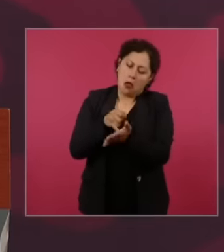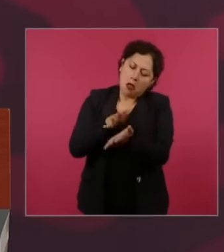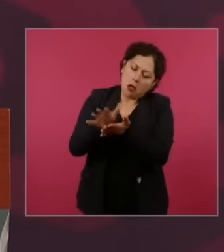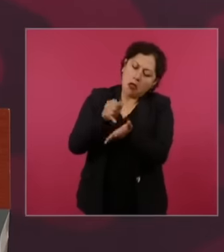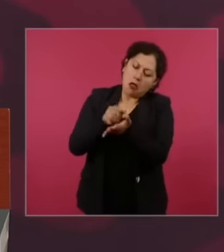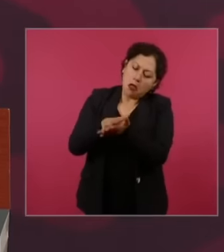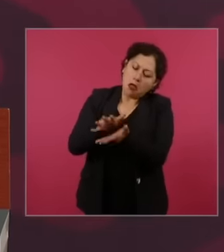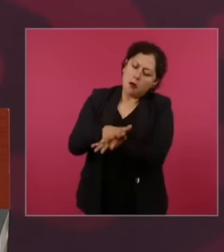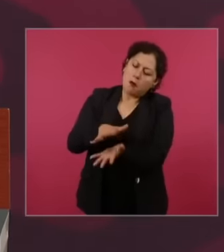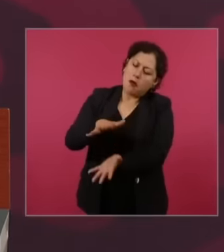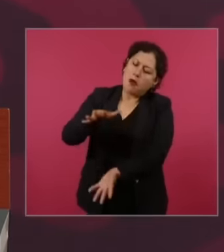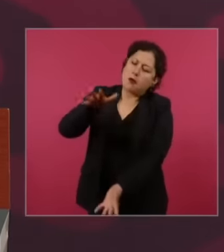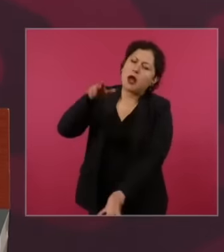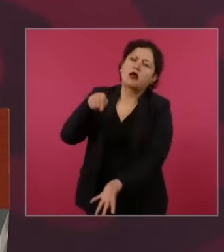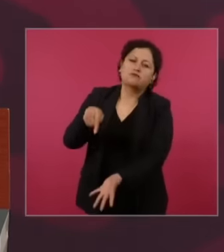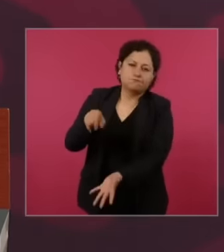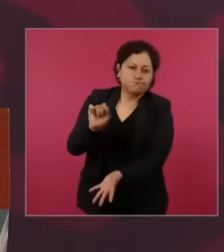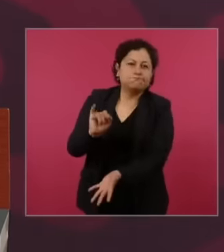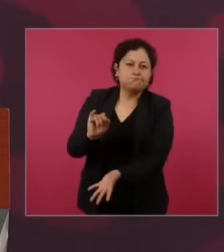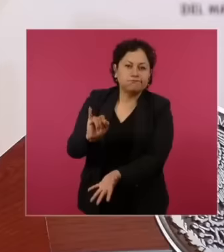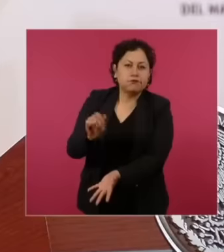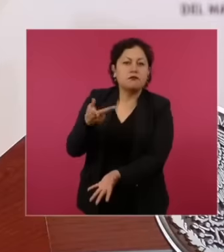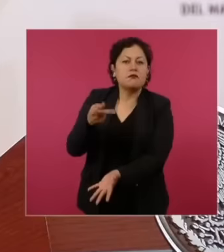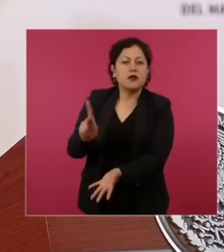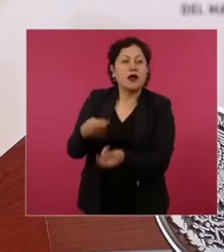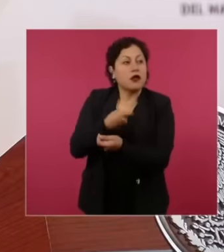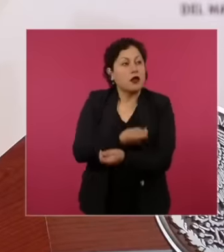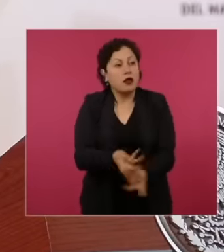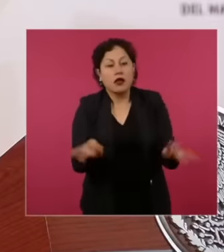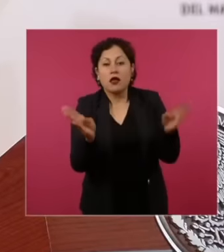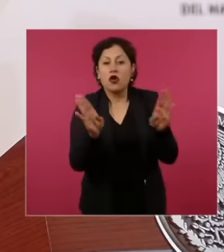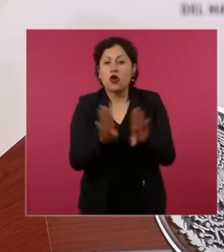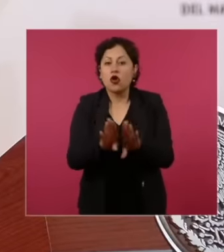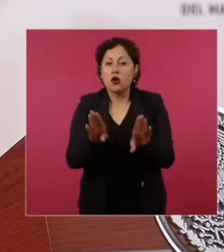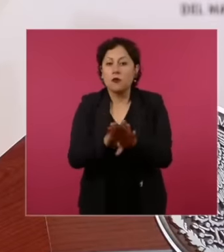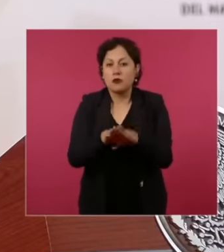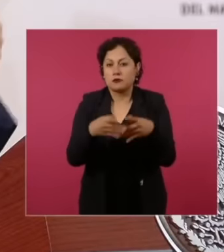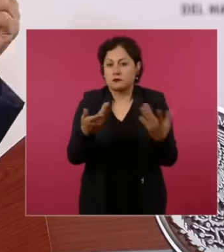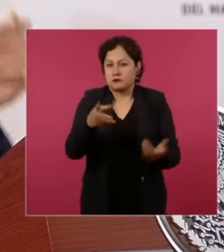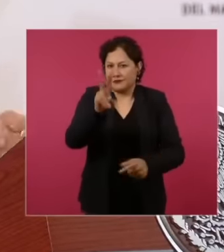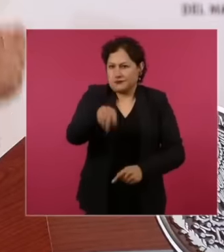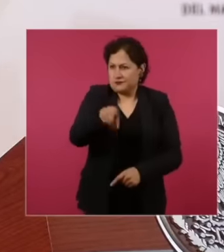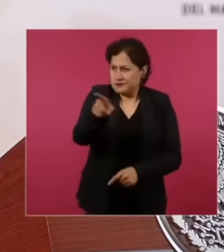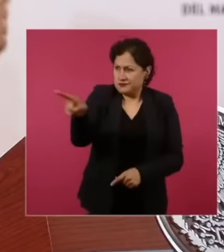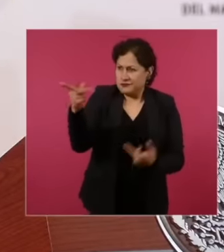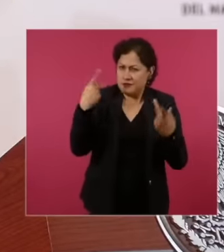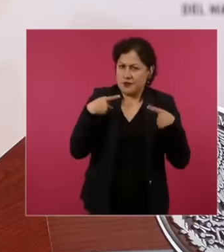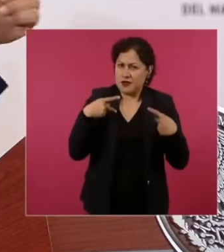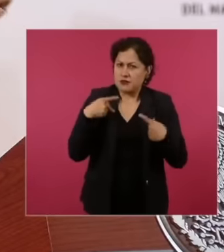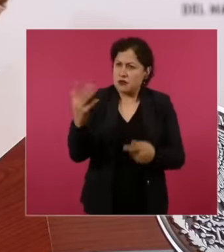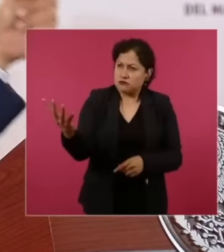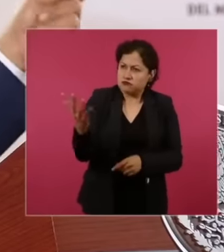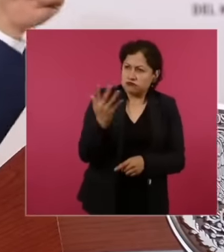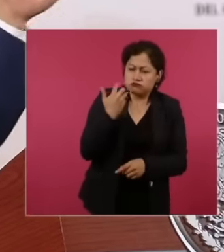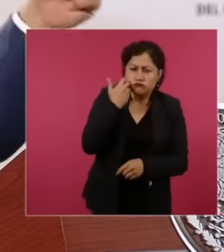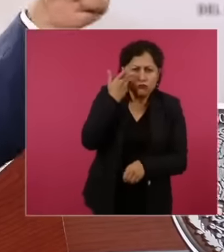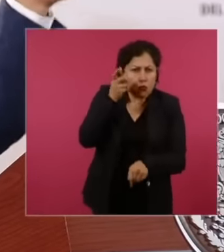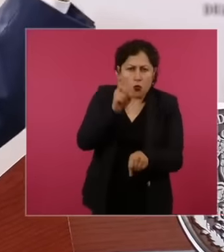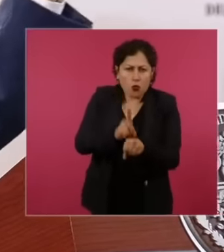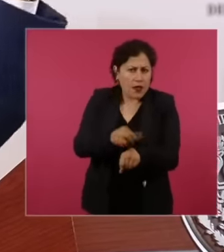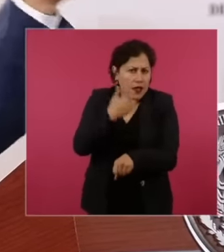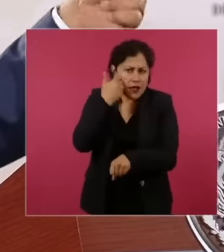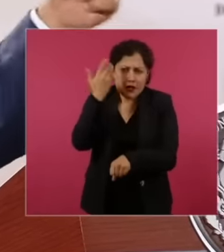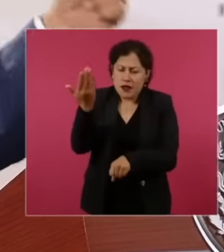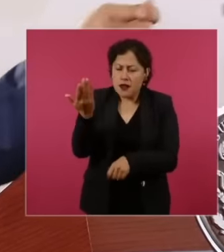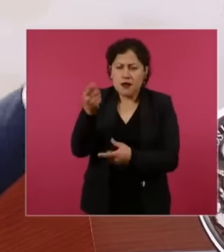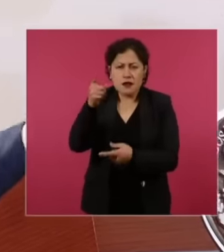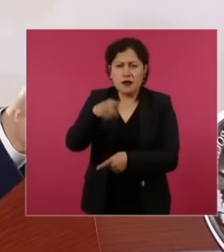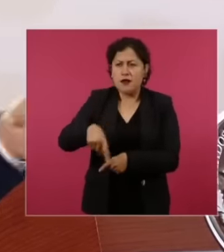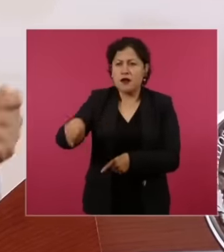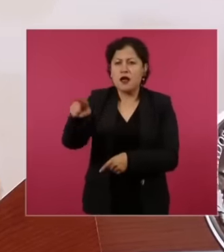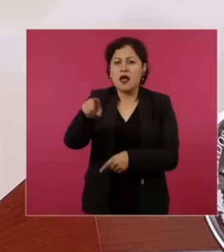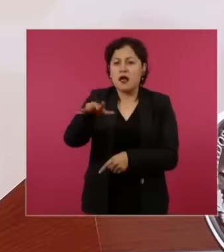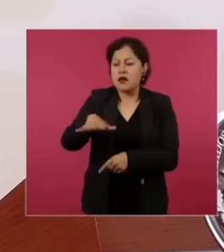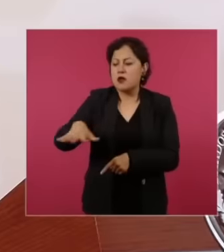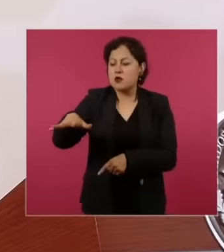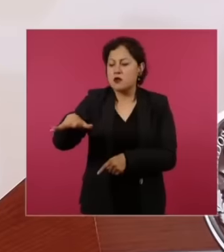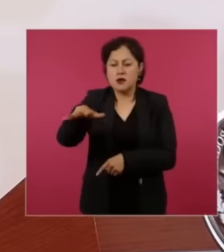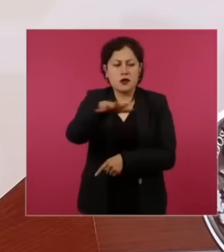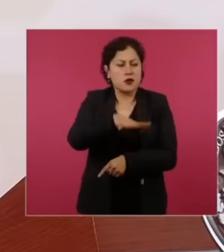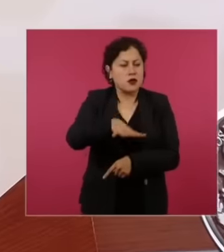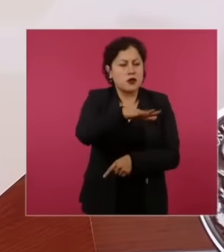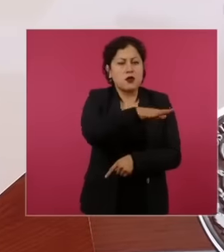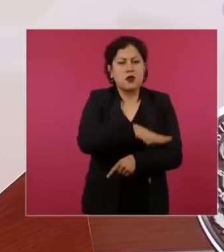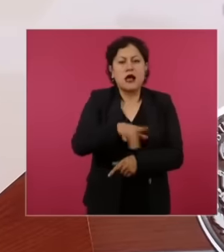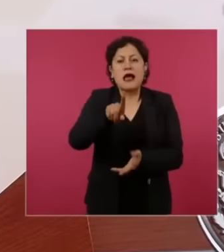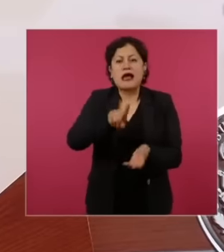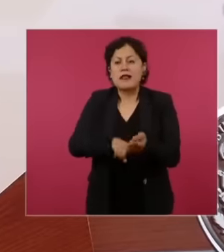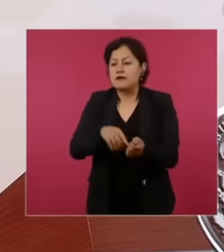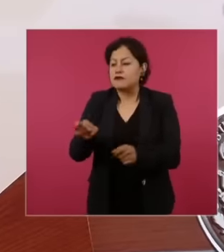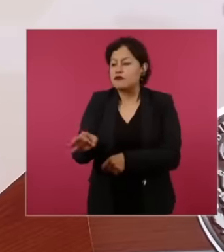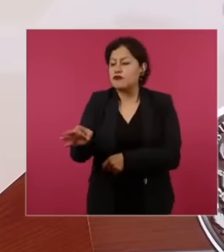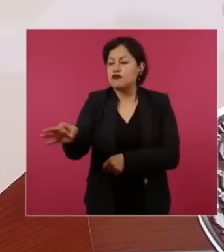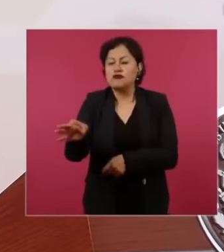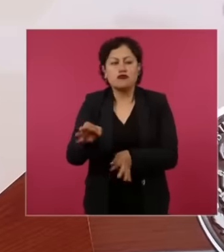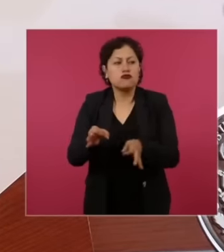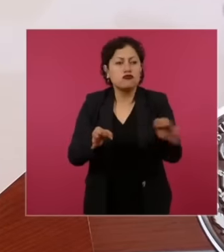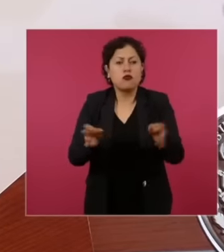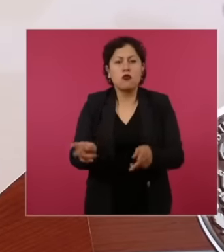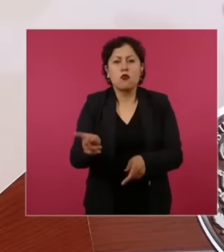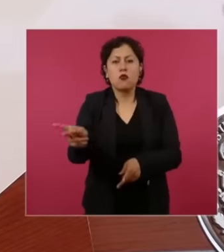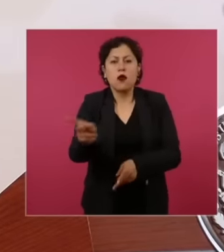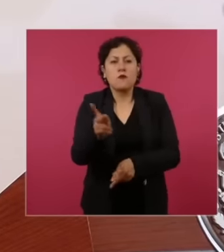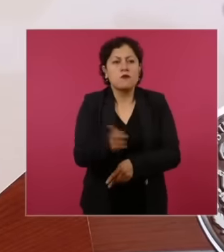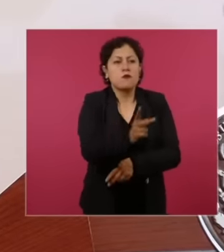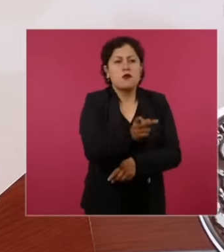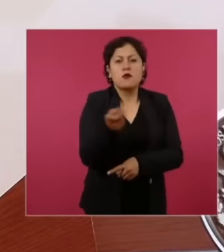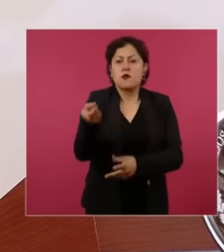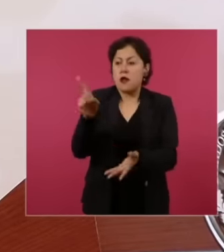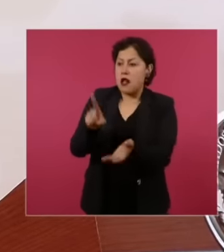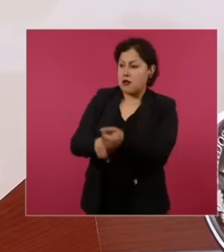voluntarily in Every town, every Colony, there was someone whose job was to deliver the